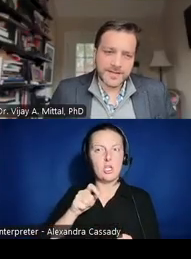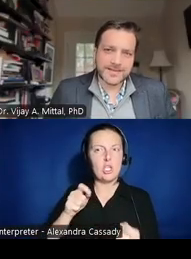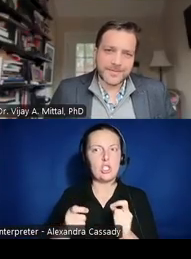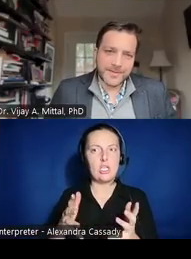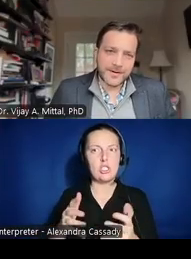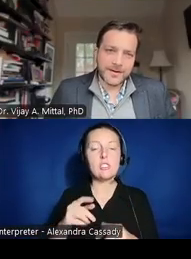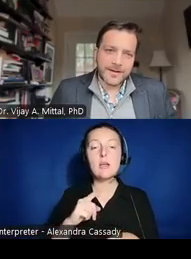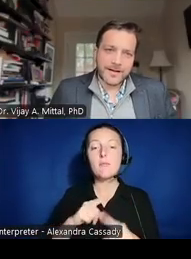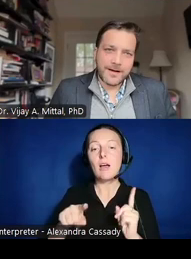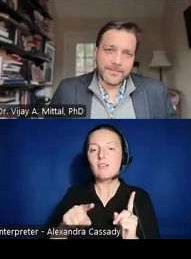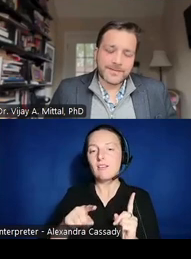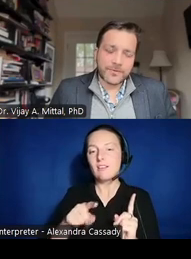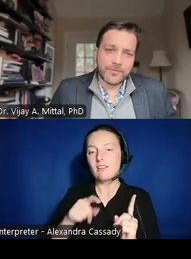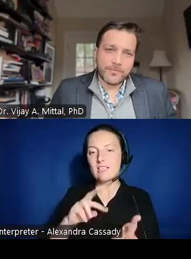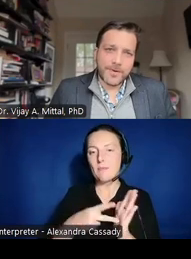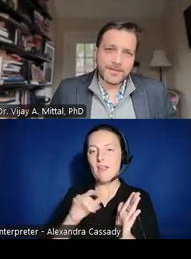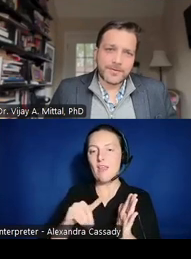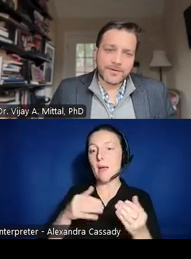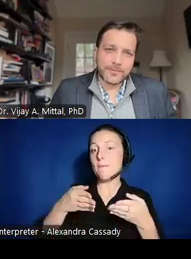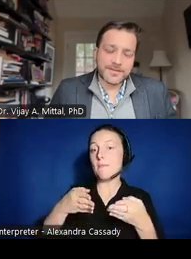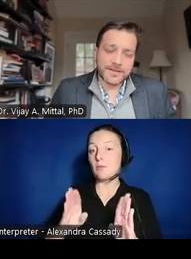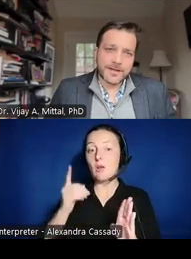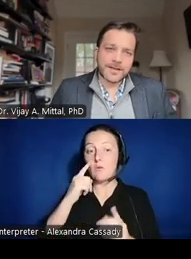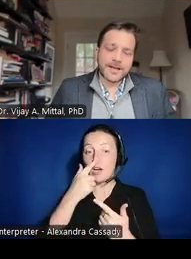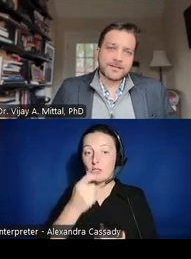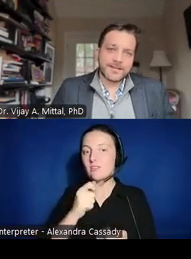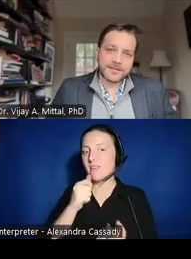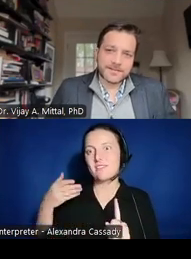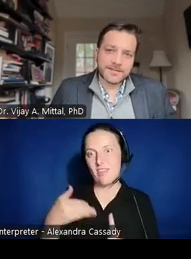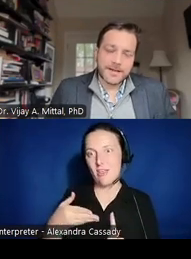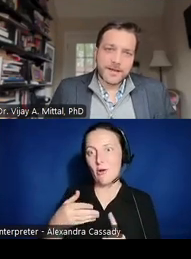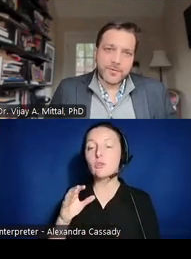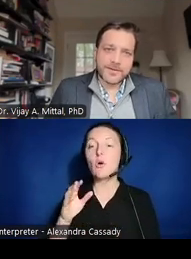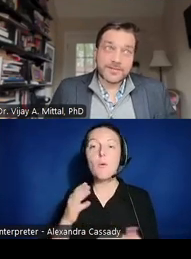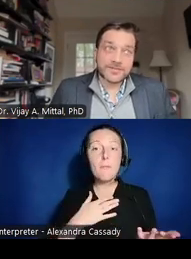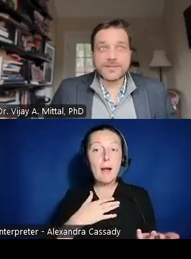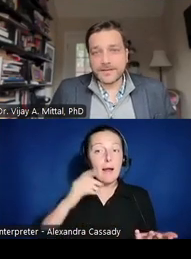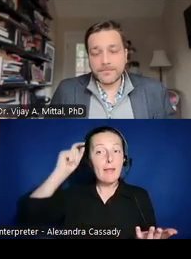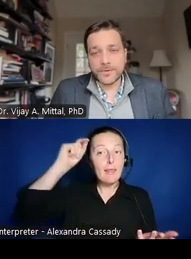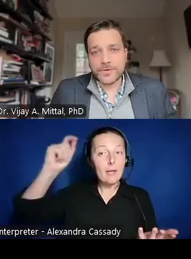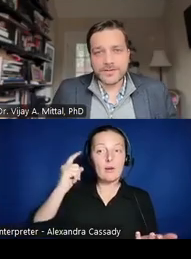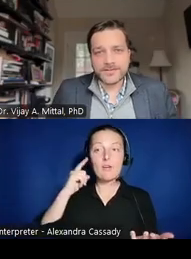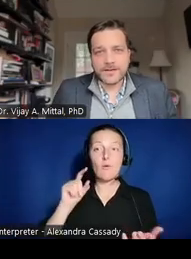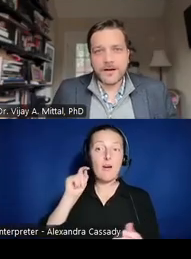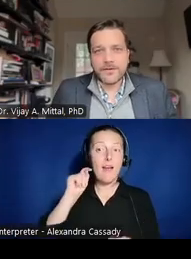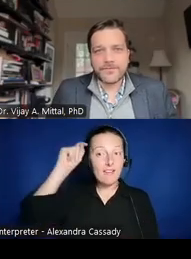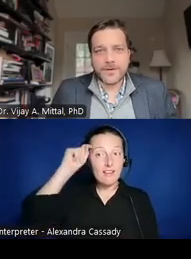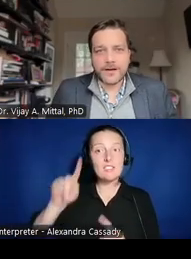isn't there. Um and so my theory was that in adolescence when we start to see the emergence of